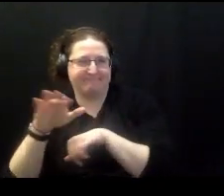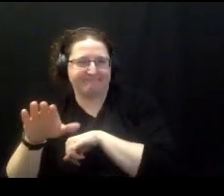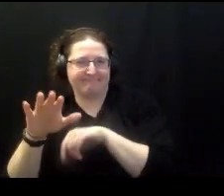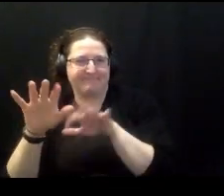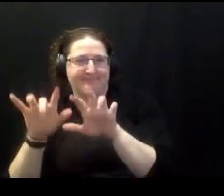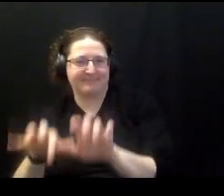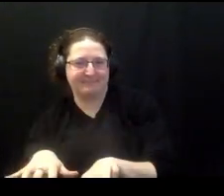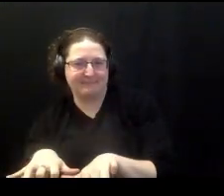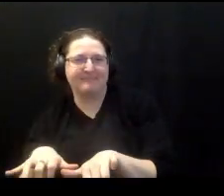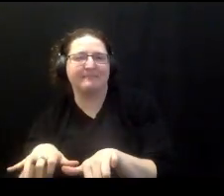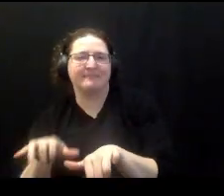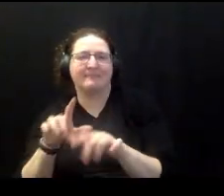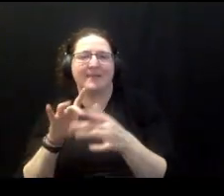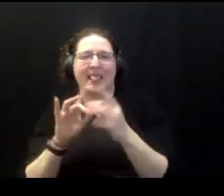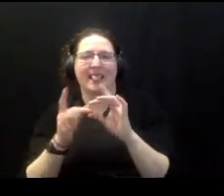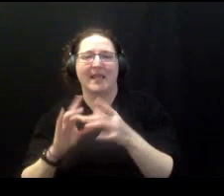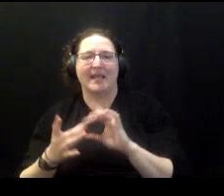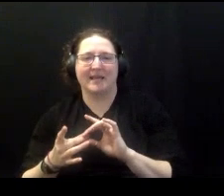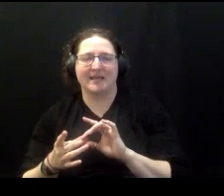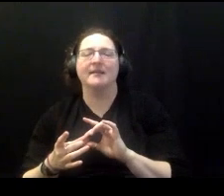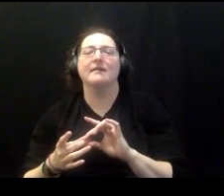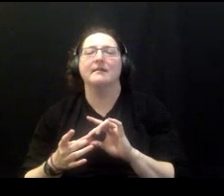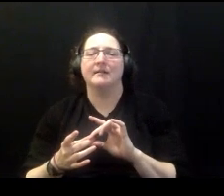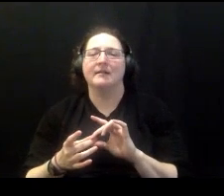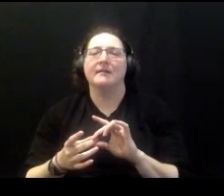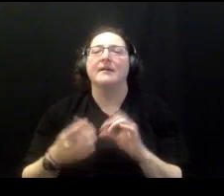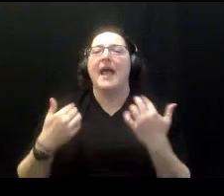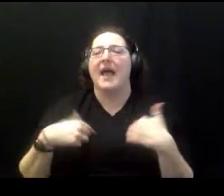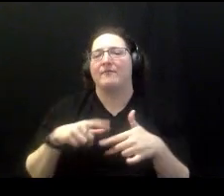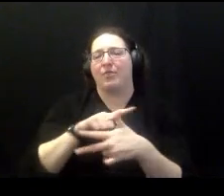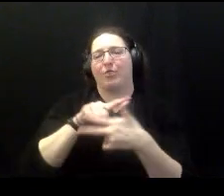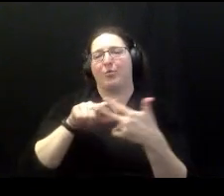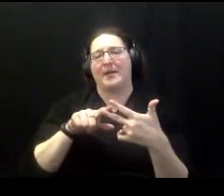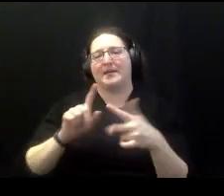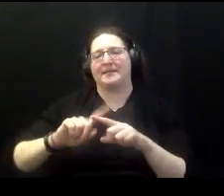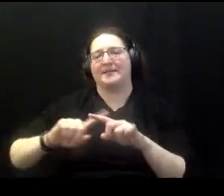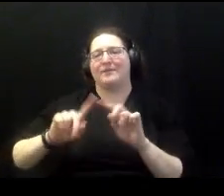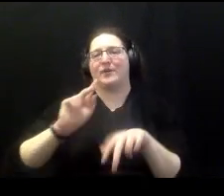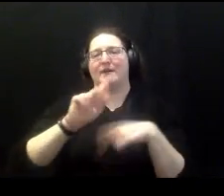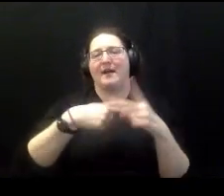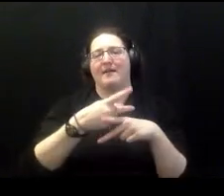We have, just like this this current presentation, three different versions of this survey. We have one in